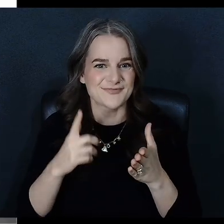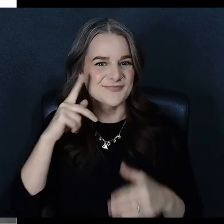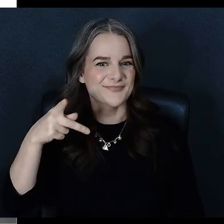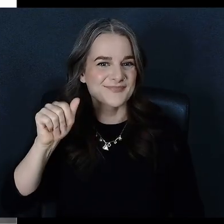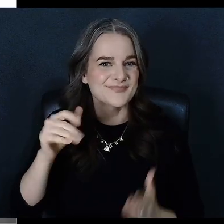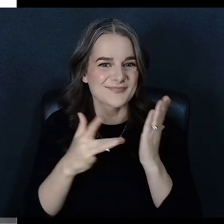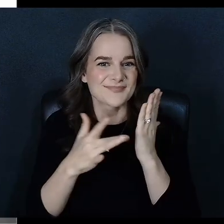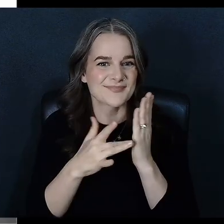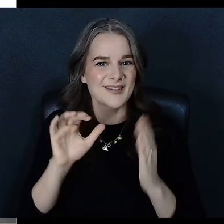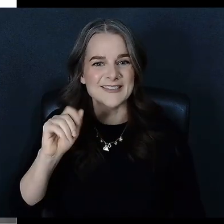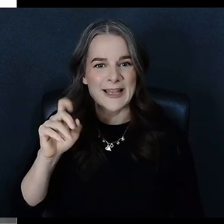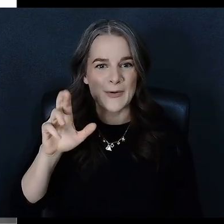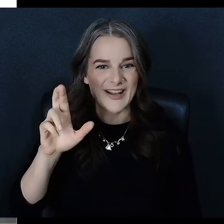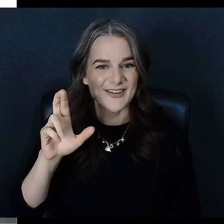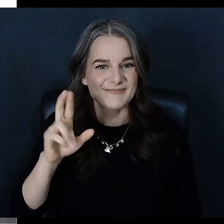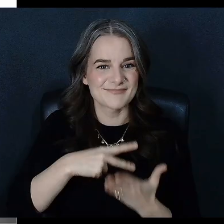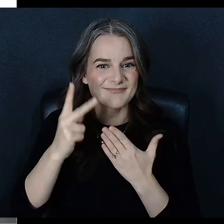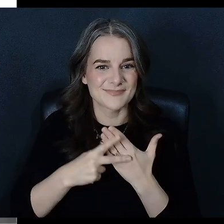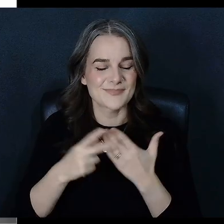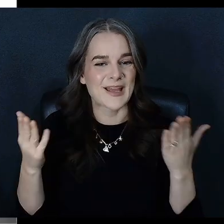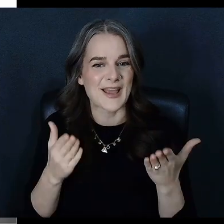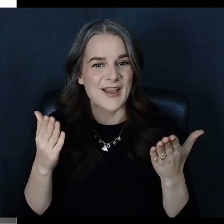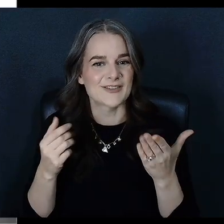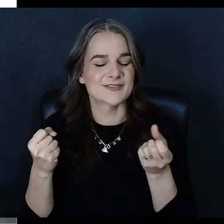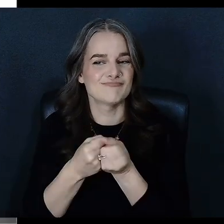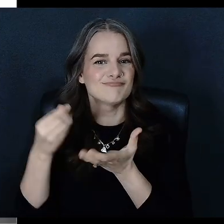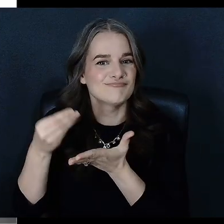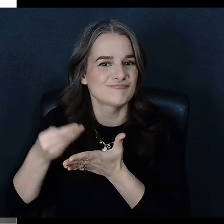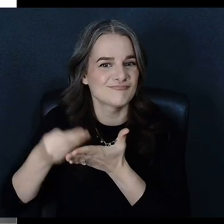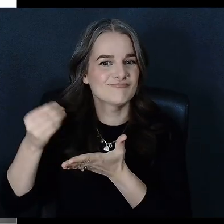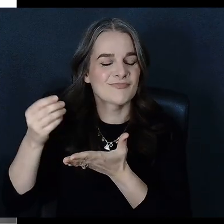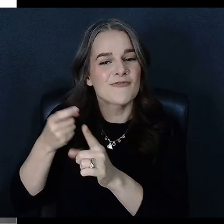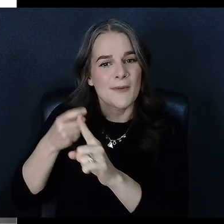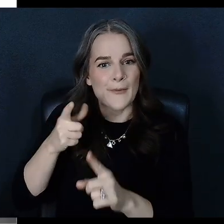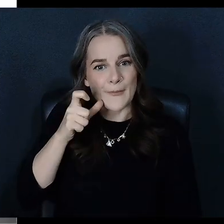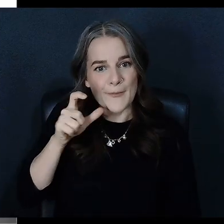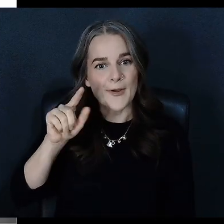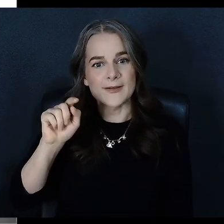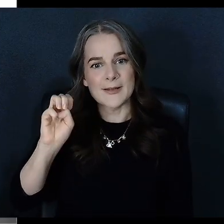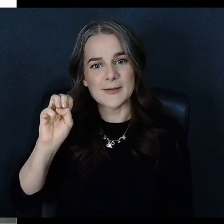sponsored by Temple University. Our presentation topic for this month